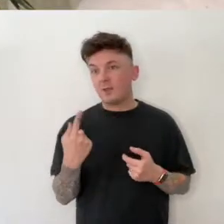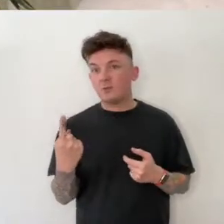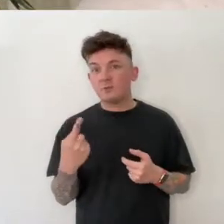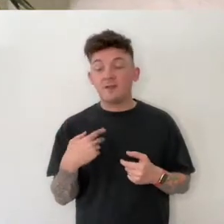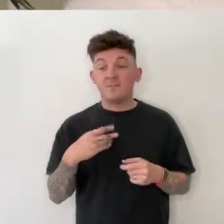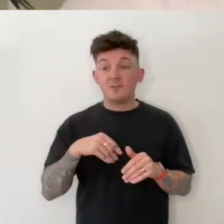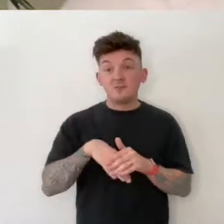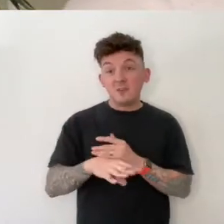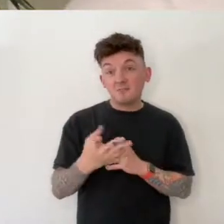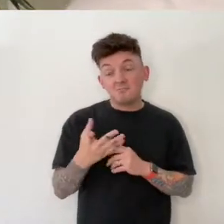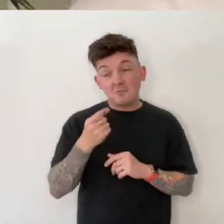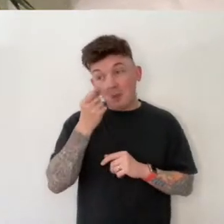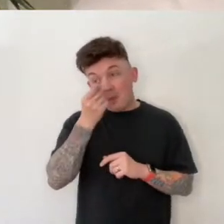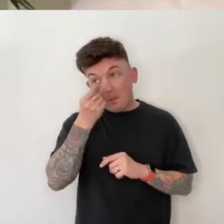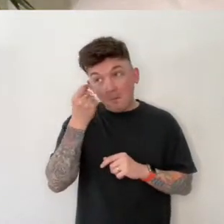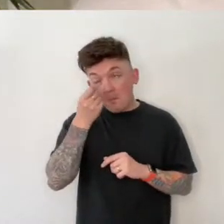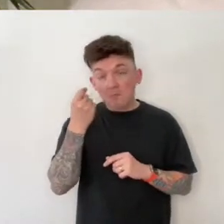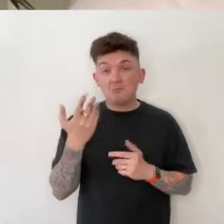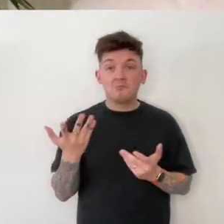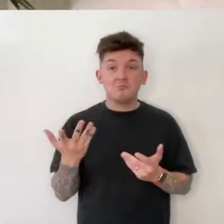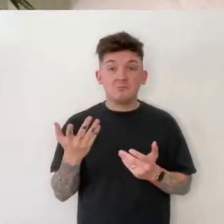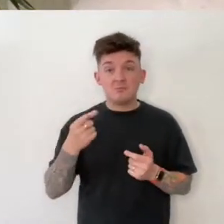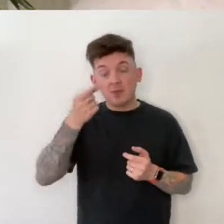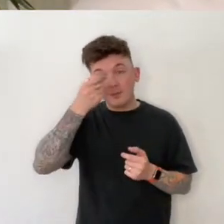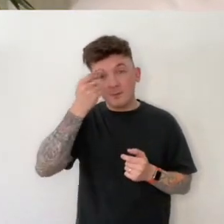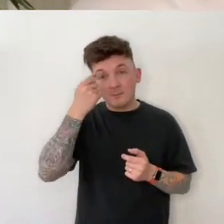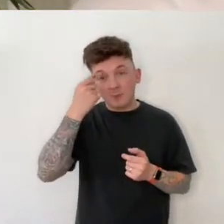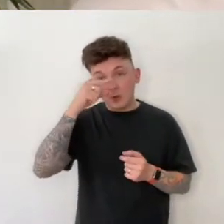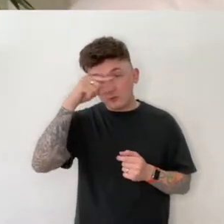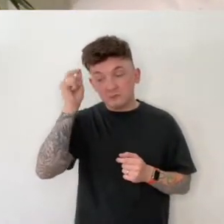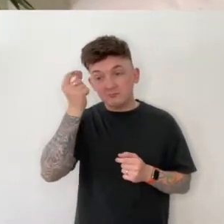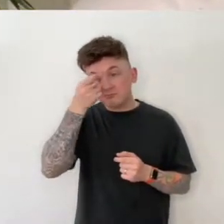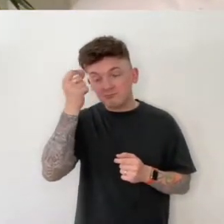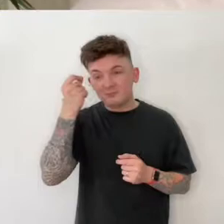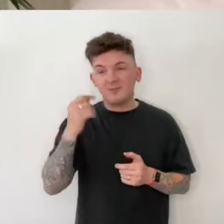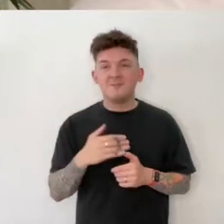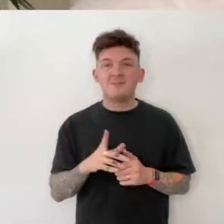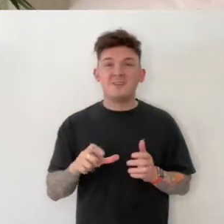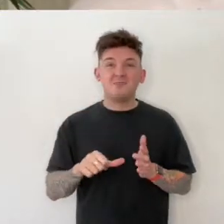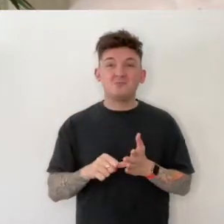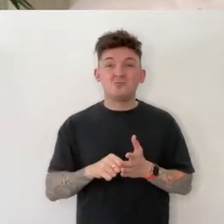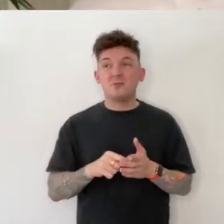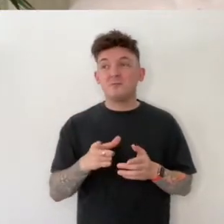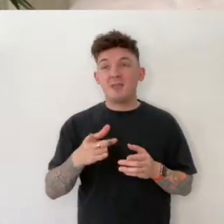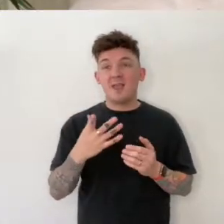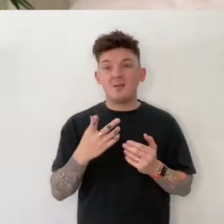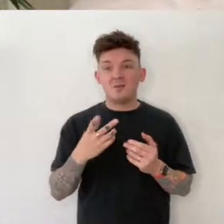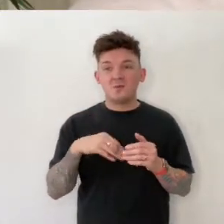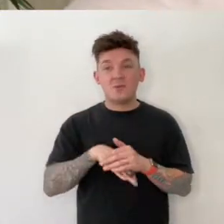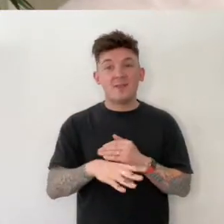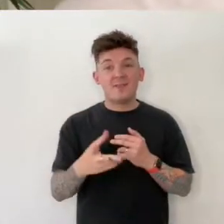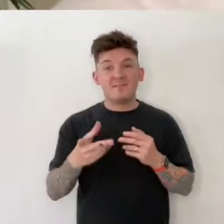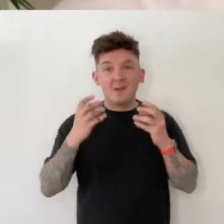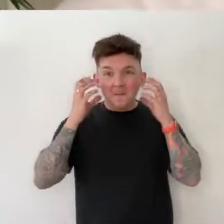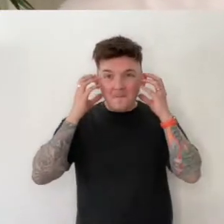with a bit of brow definition um but the problem was having a beard it made me feel bad, but